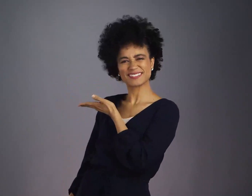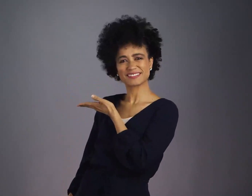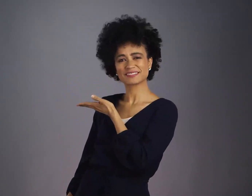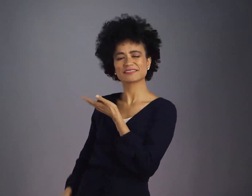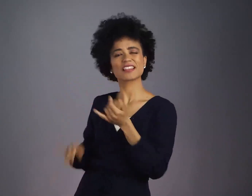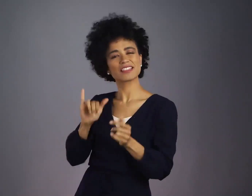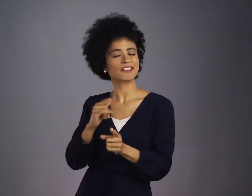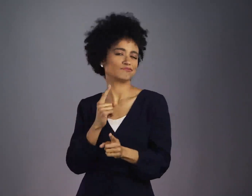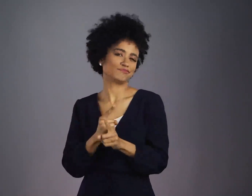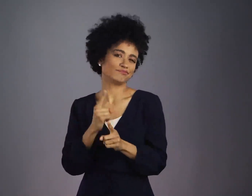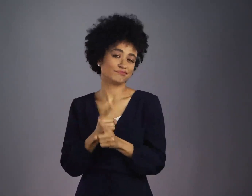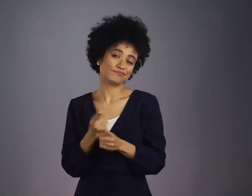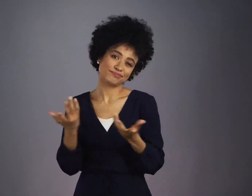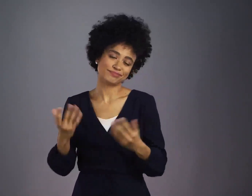This is as it should be.